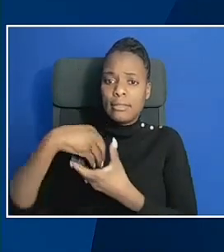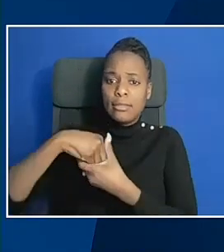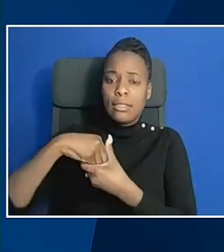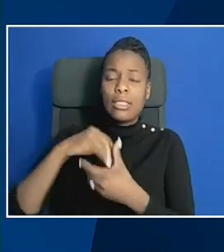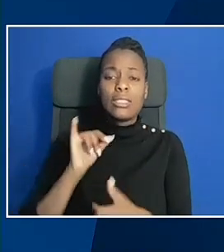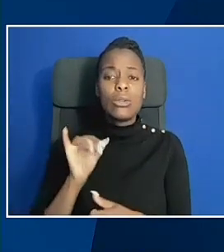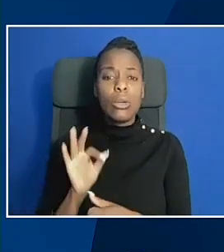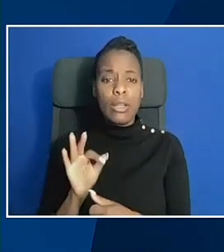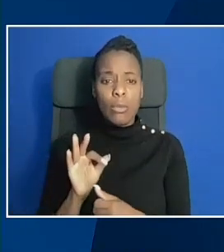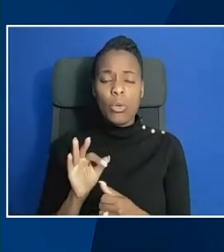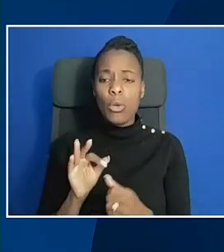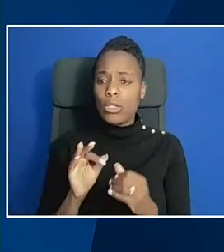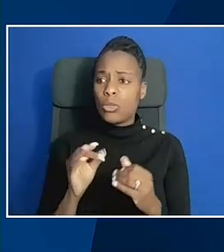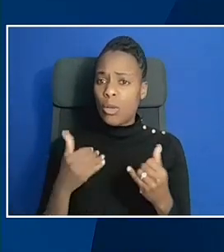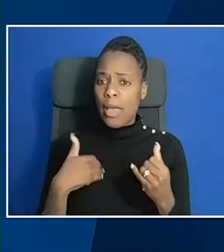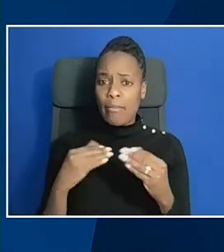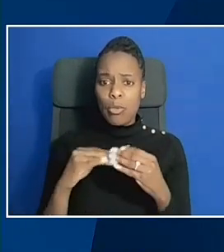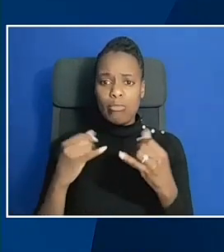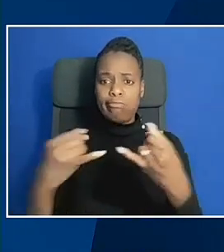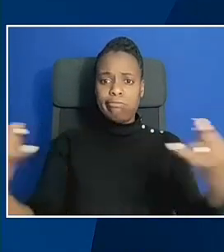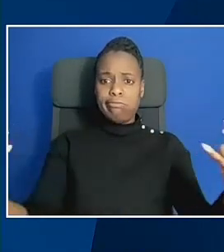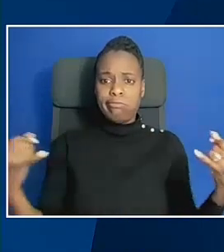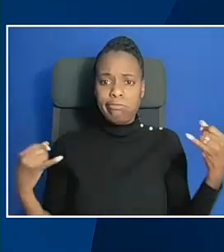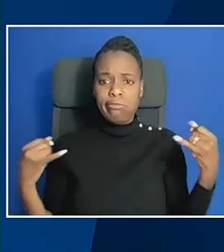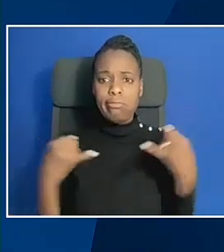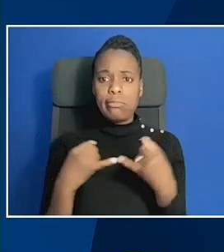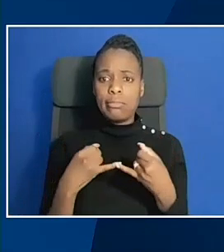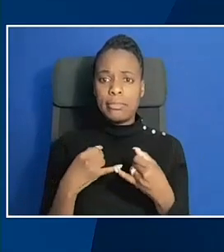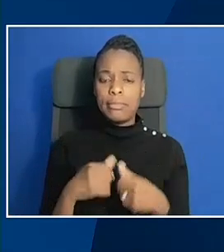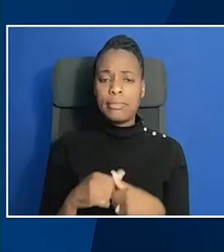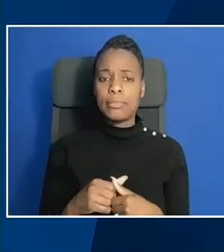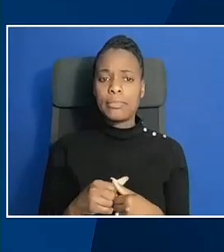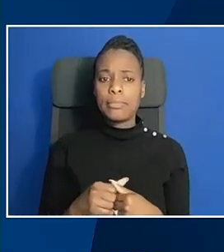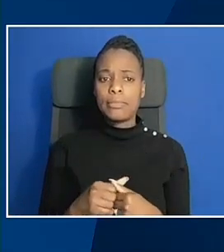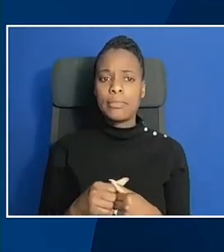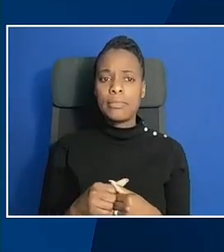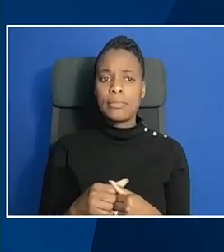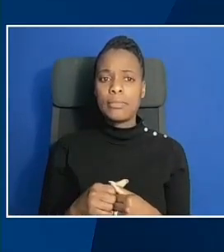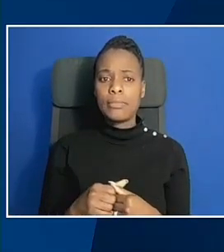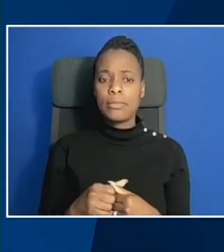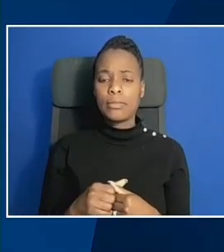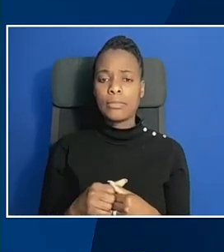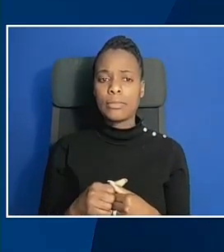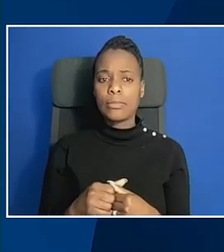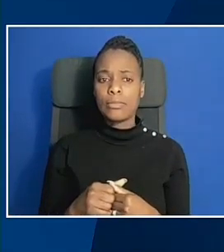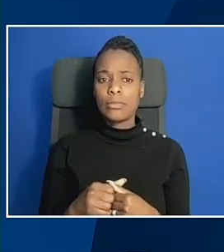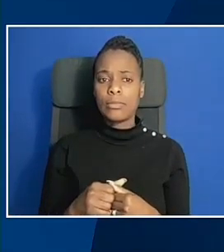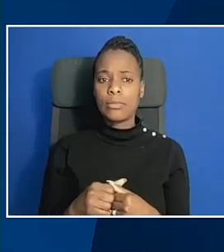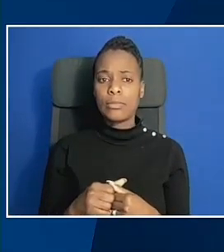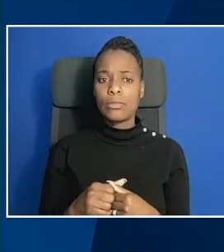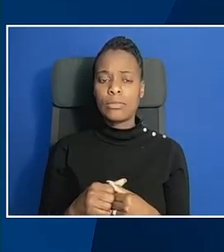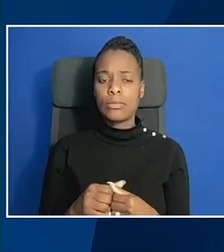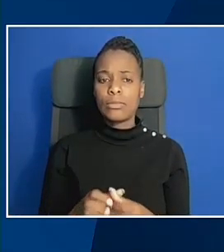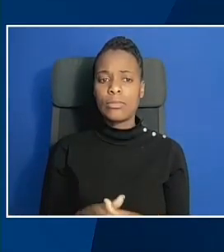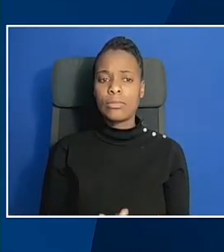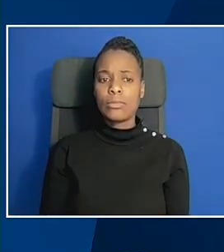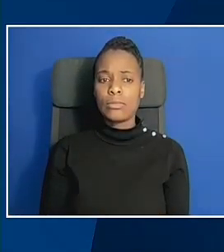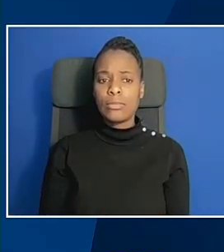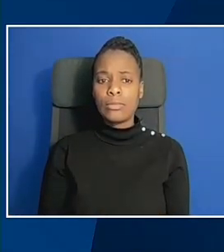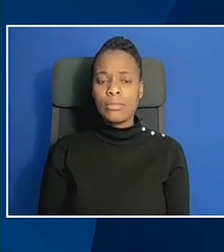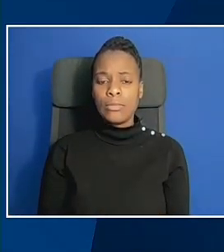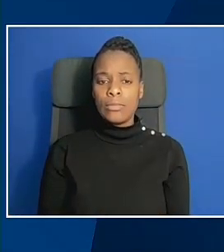parameters around that, you know, we want